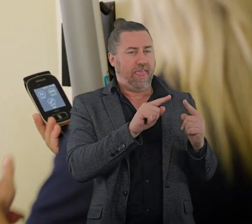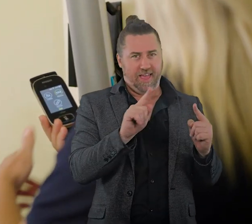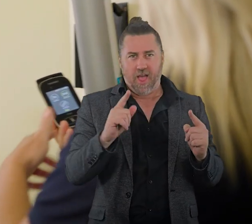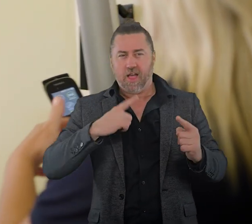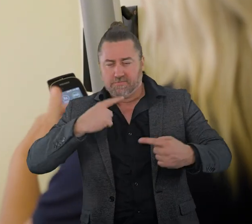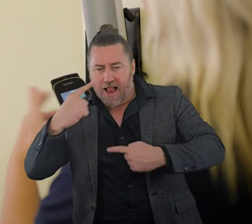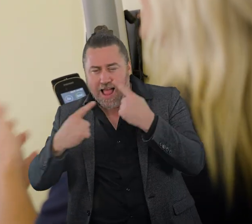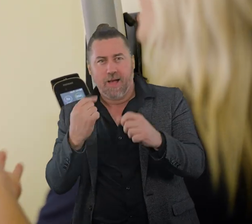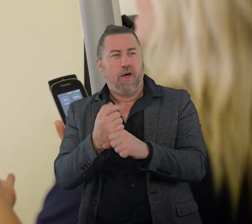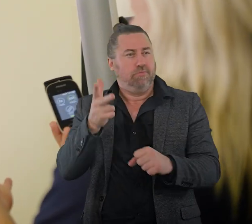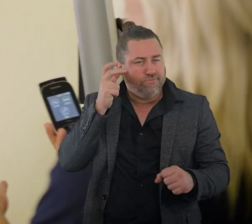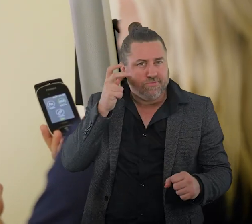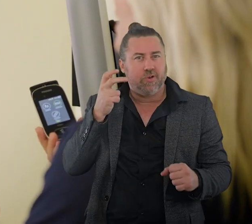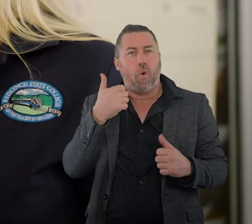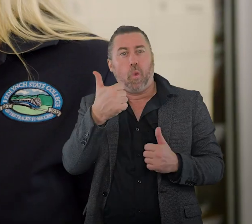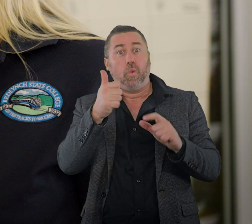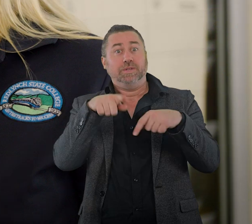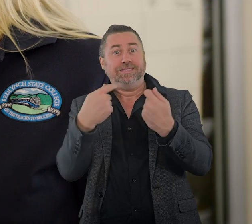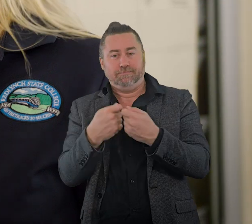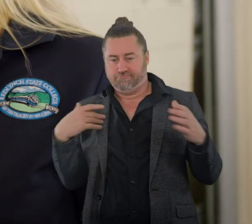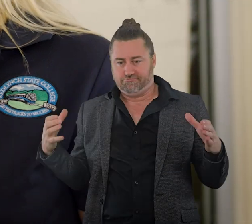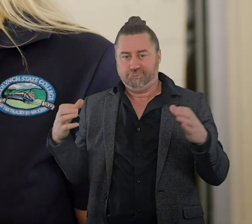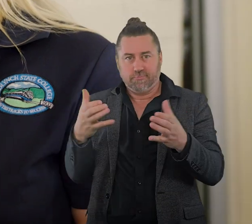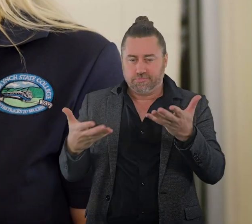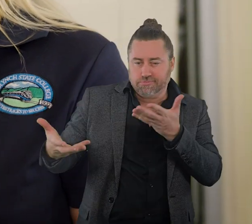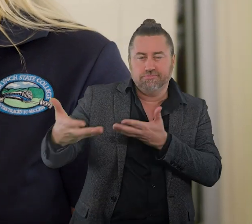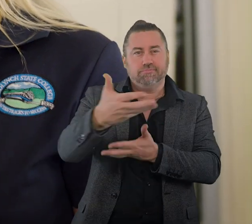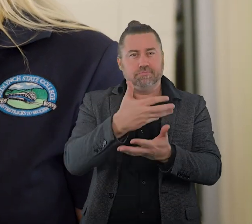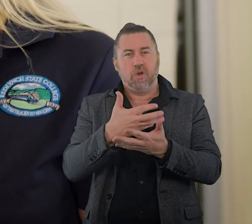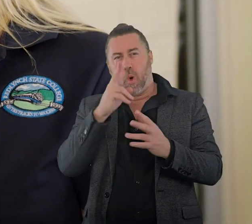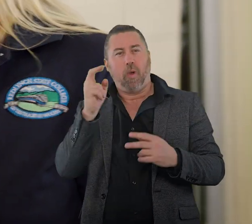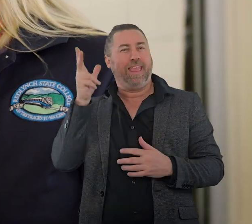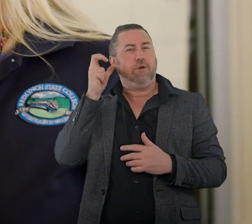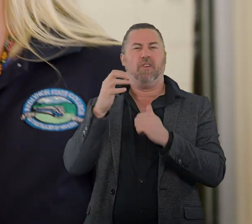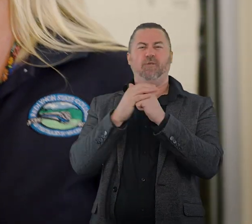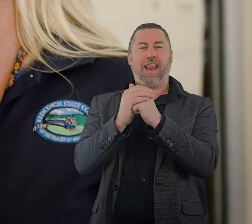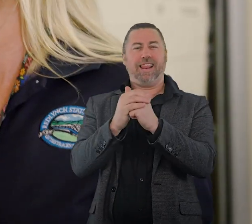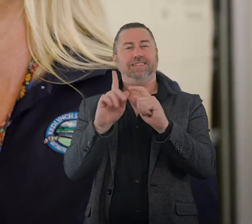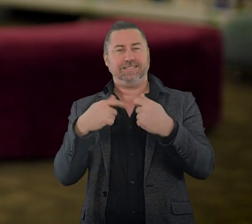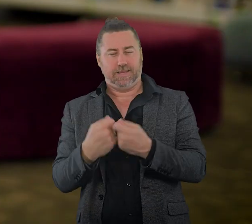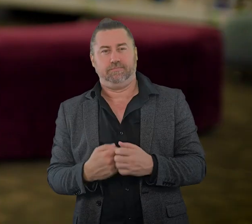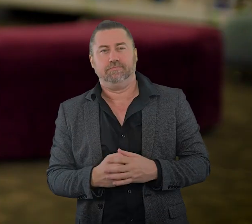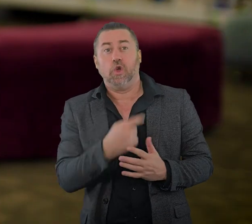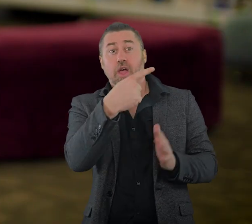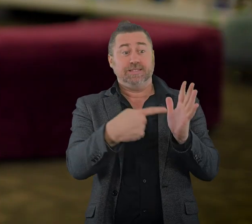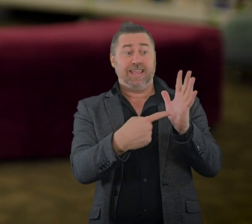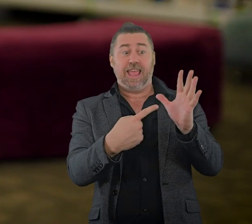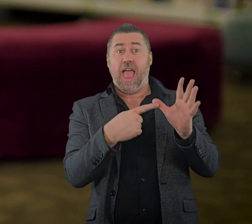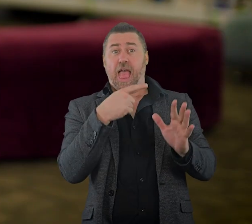So we did that by creating a team of people that were coming together, our hearing friendly team. So Soundfield champion, one of our teacher aides,